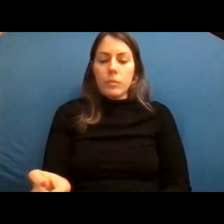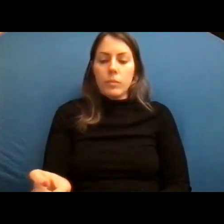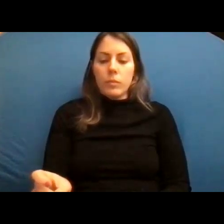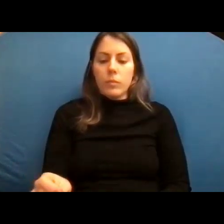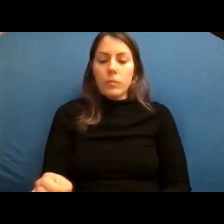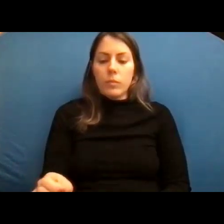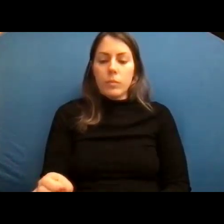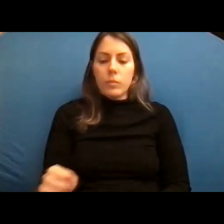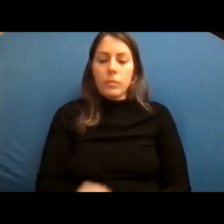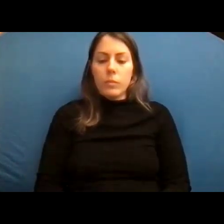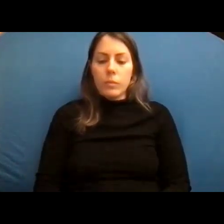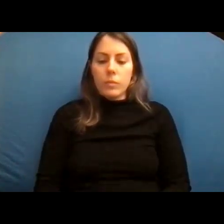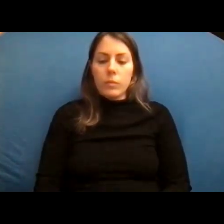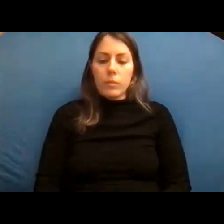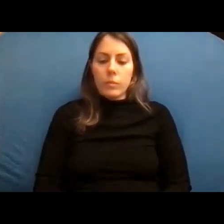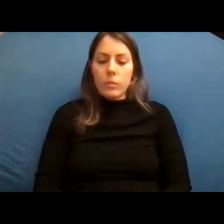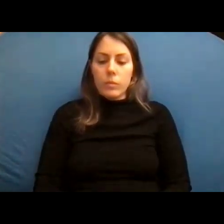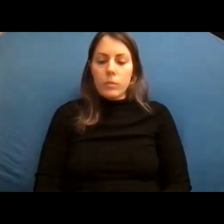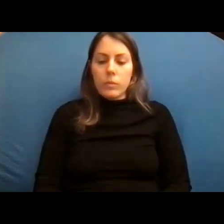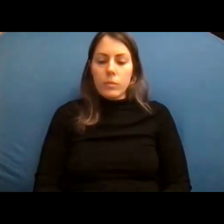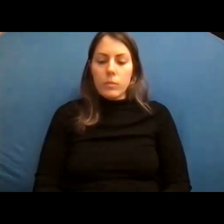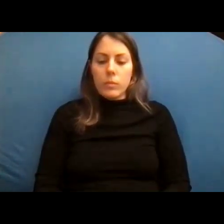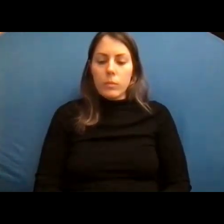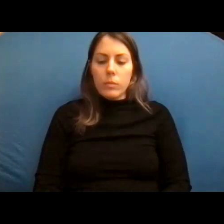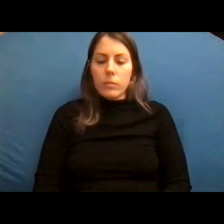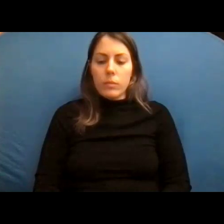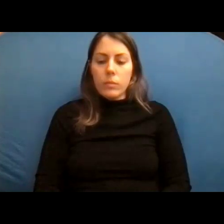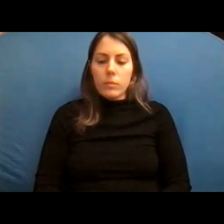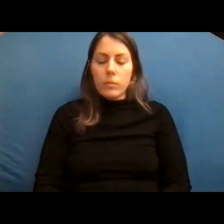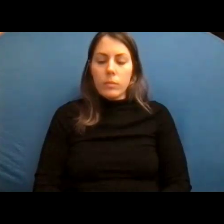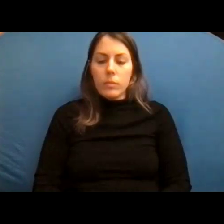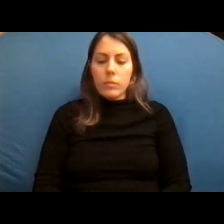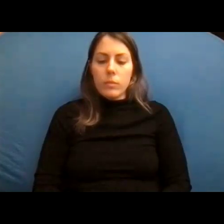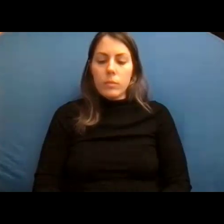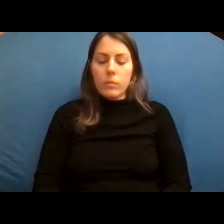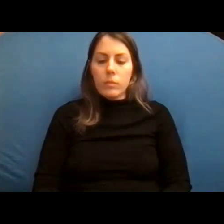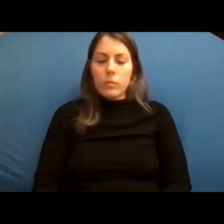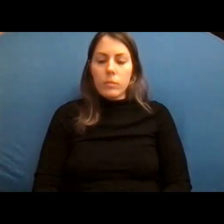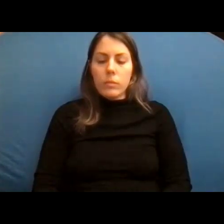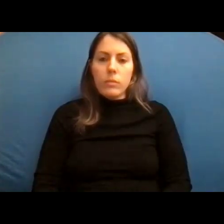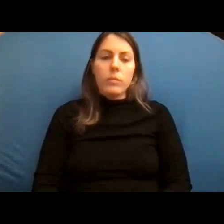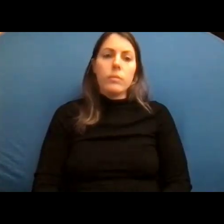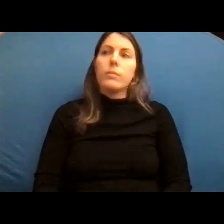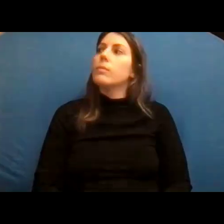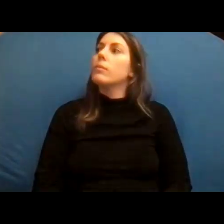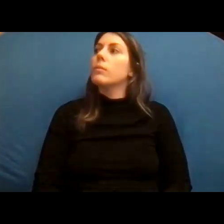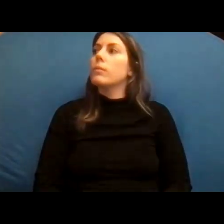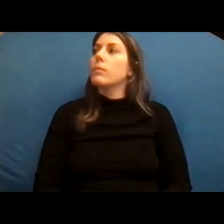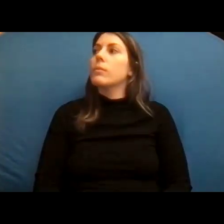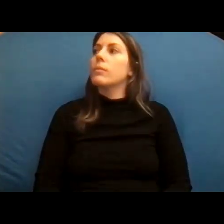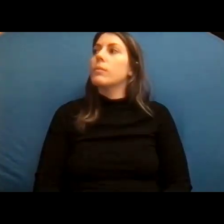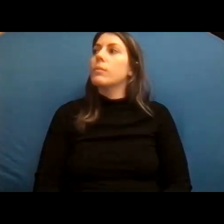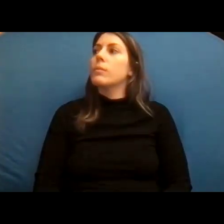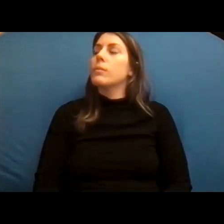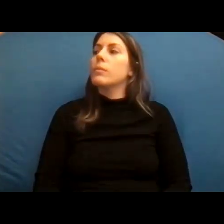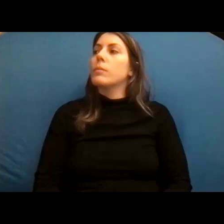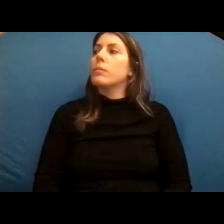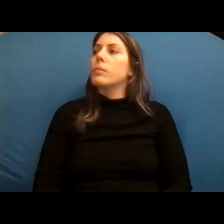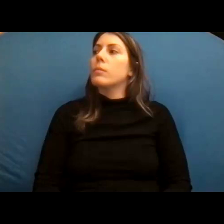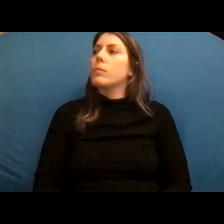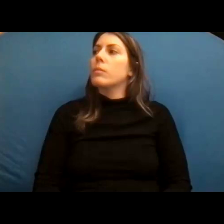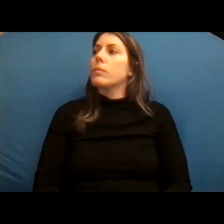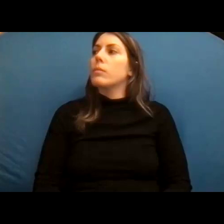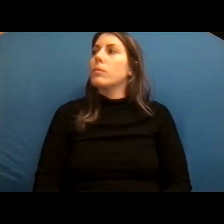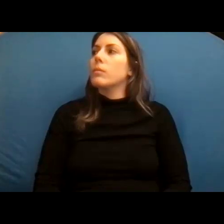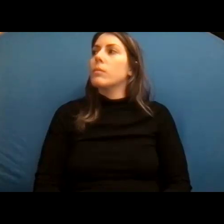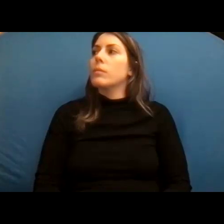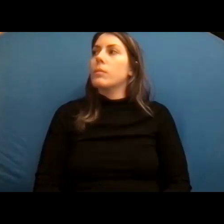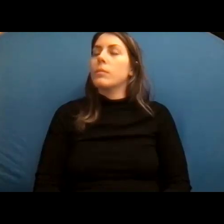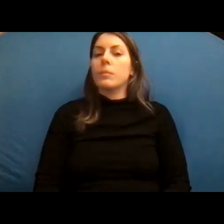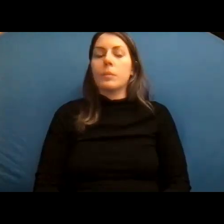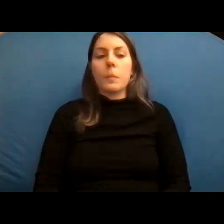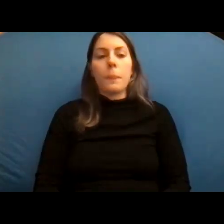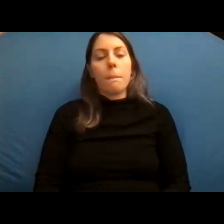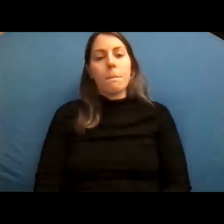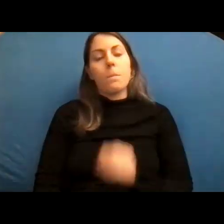the slide.